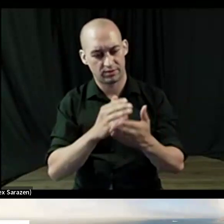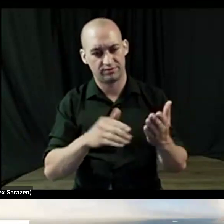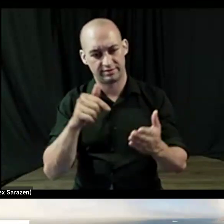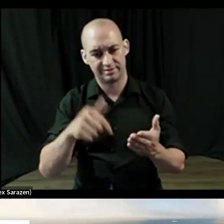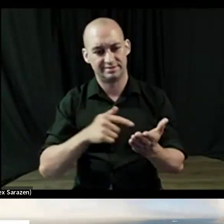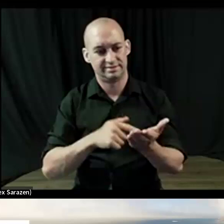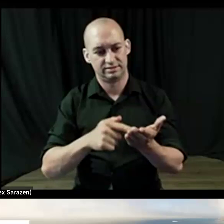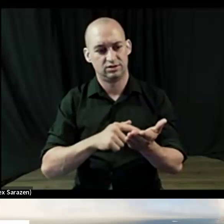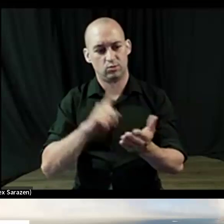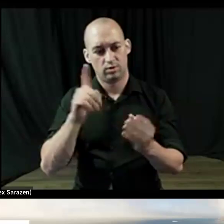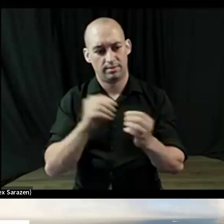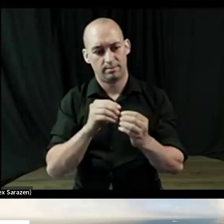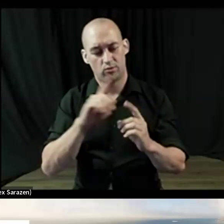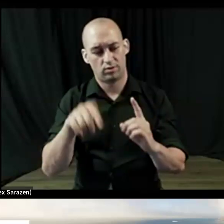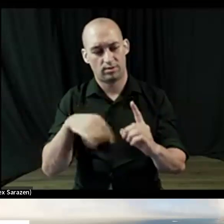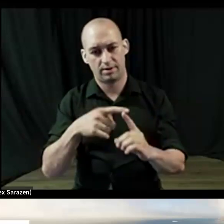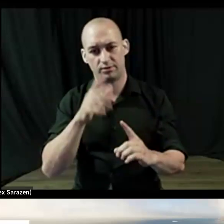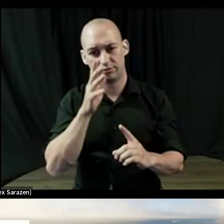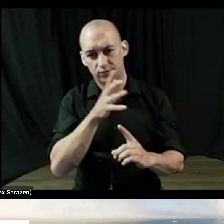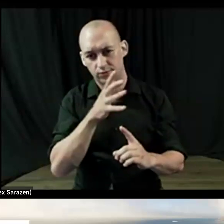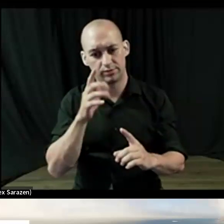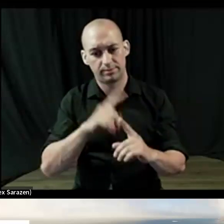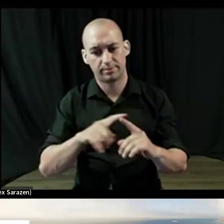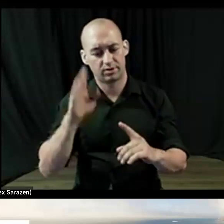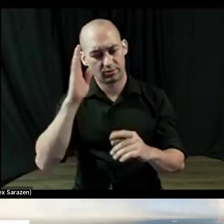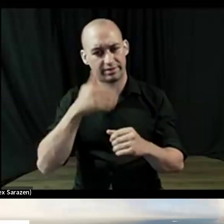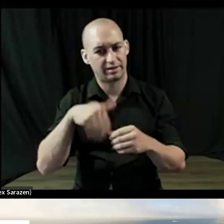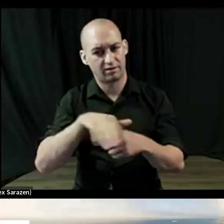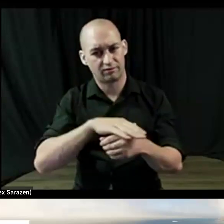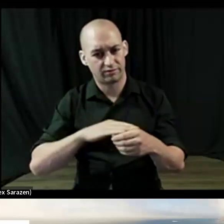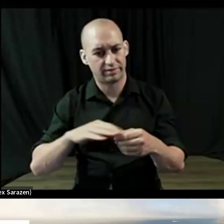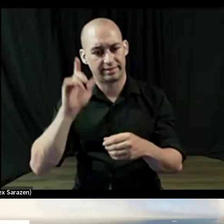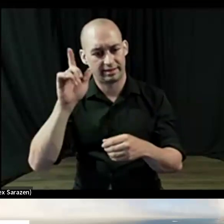more question about rural, but I think it'll be kind of covered in the capacity subgrant